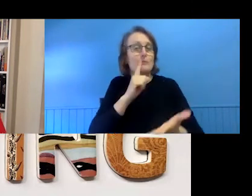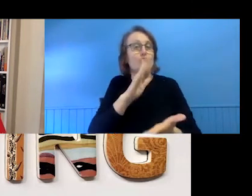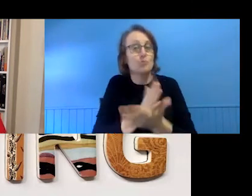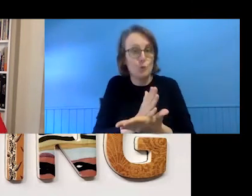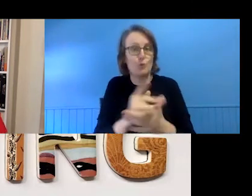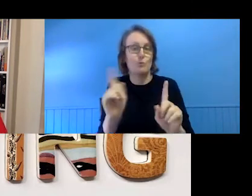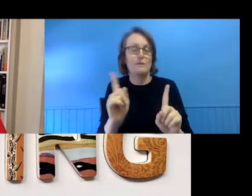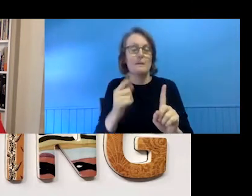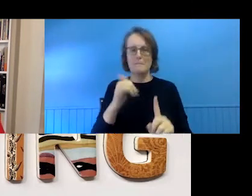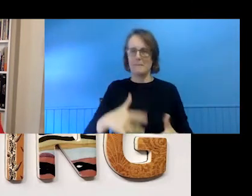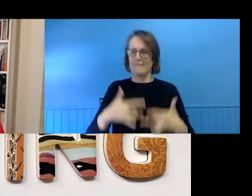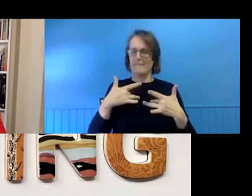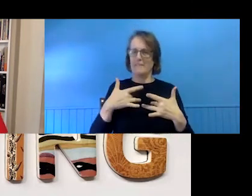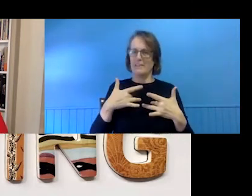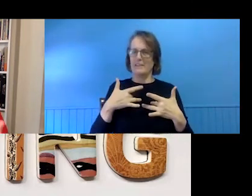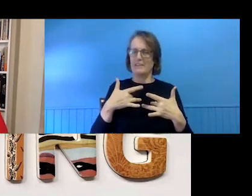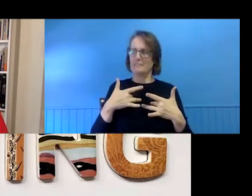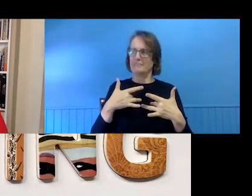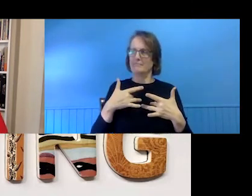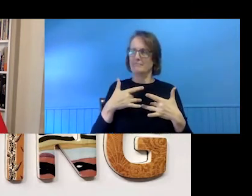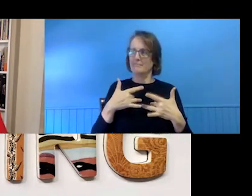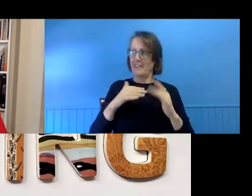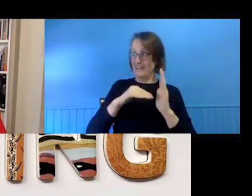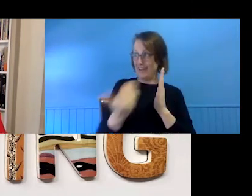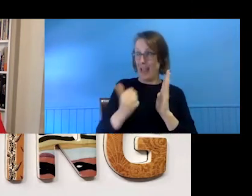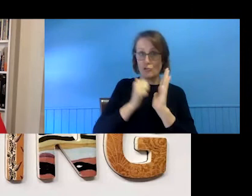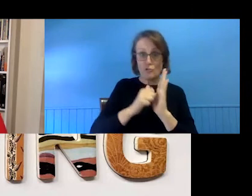counterintuitive but now is the best time, really, to be thinking about